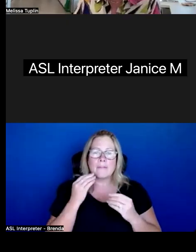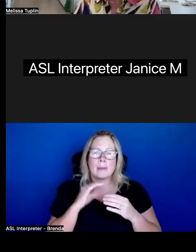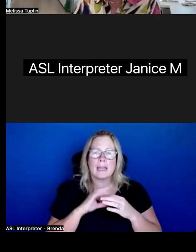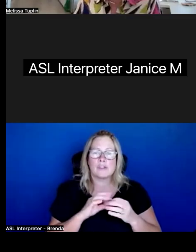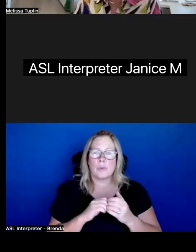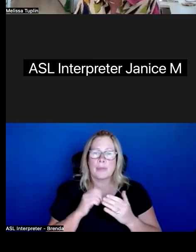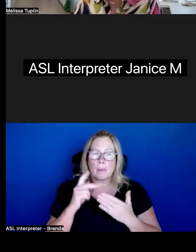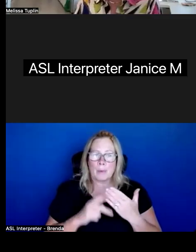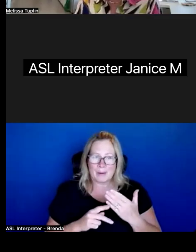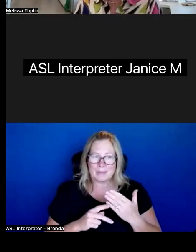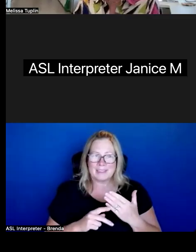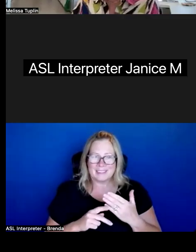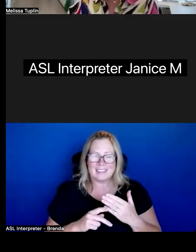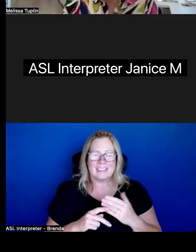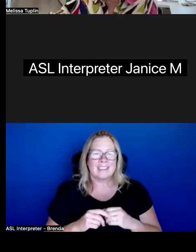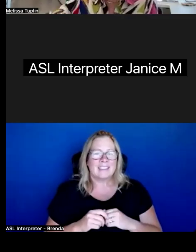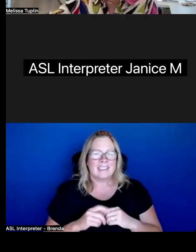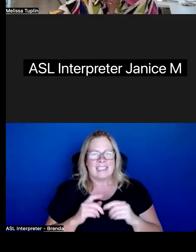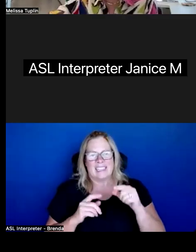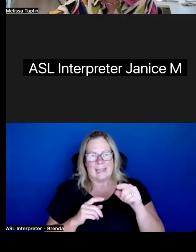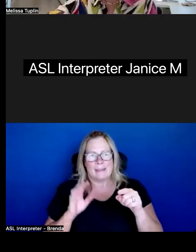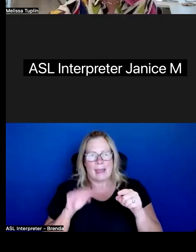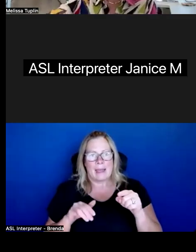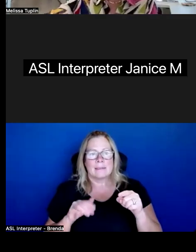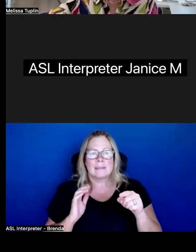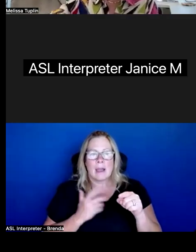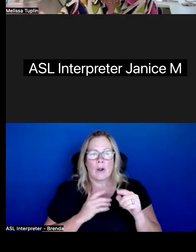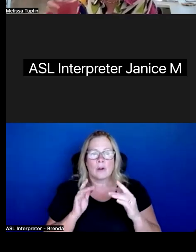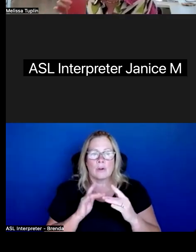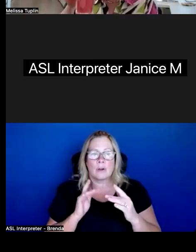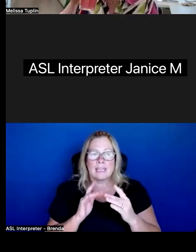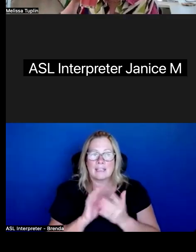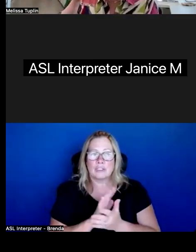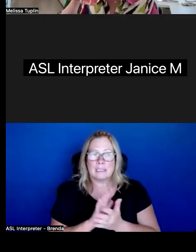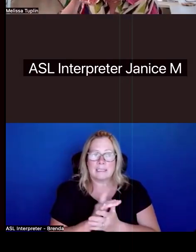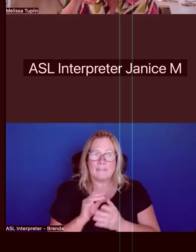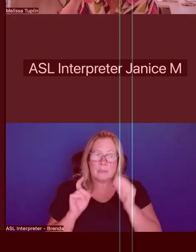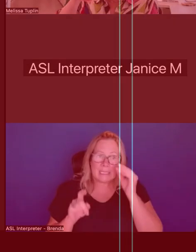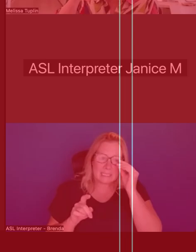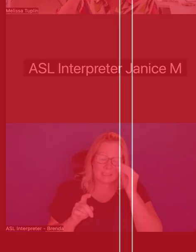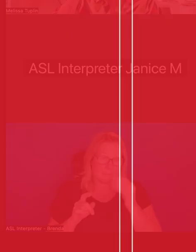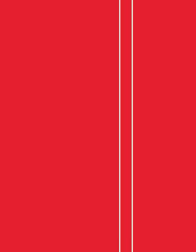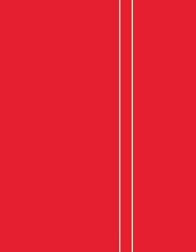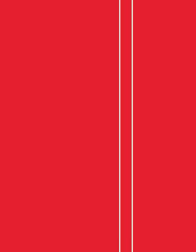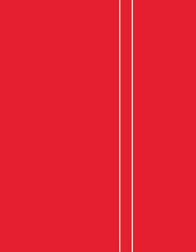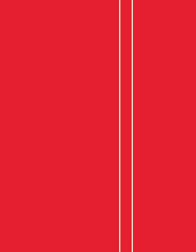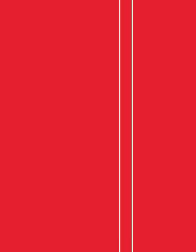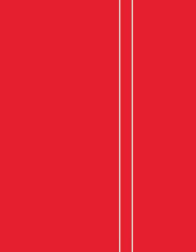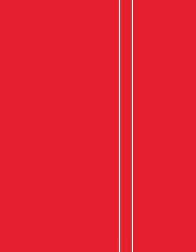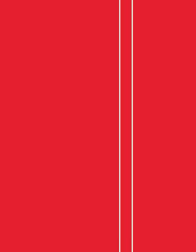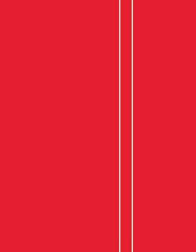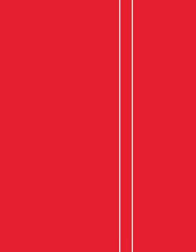to answer questions, I'll share our contact sheet one last time that you can grab information from.